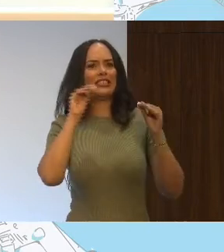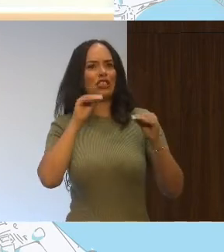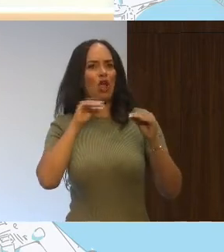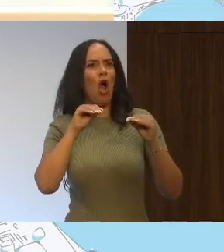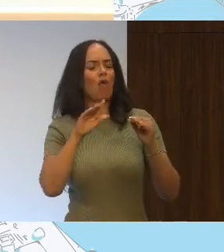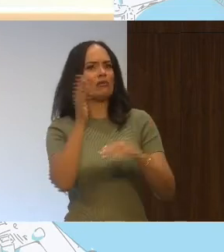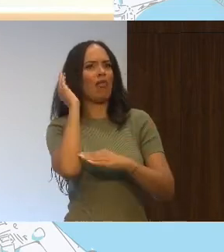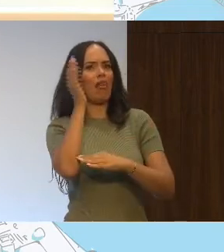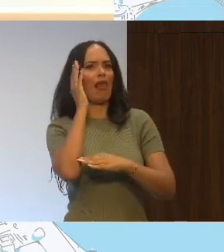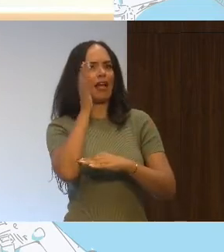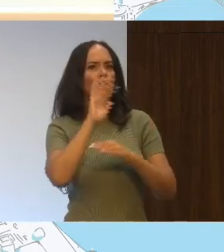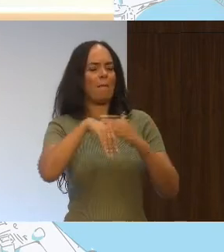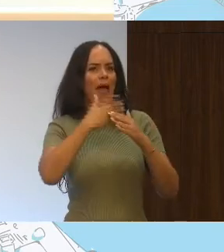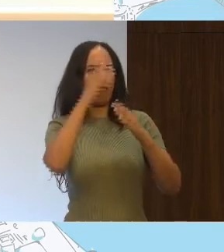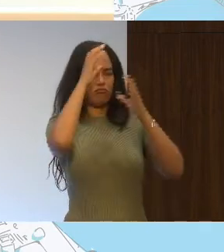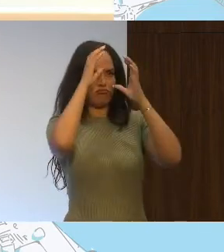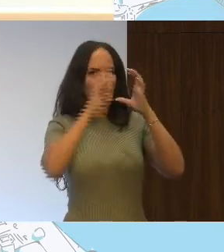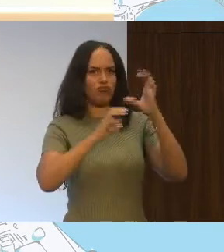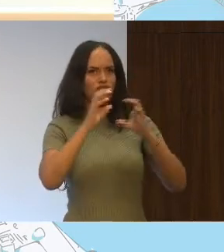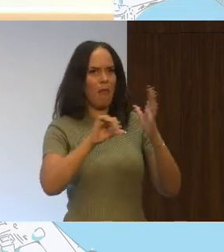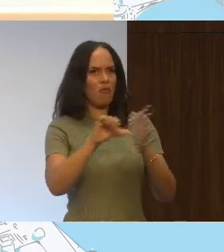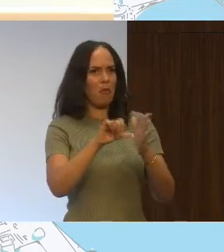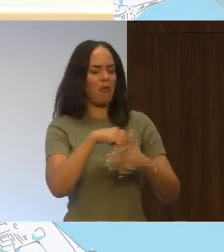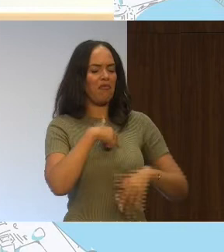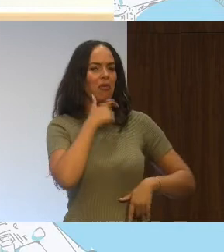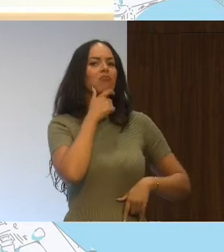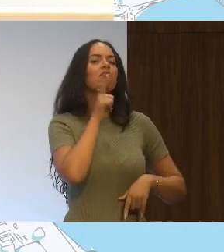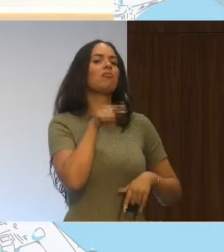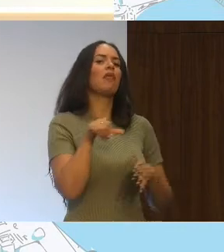he gave a lecture about a brain problem, which I thought was interesting. I thought he was really interesting guy.